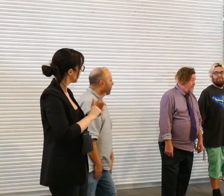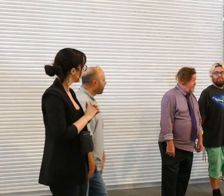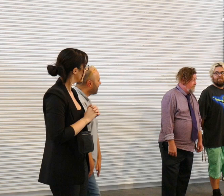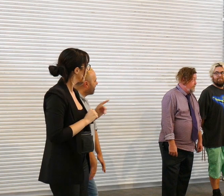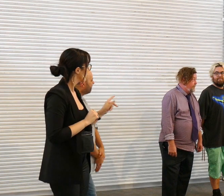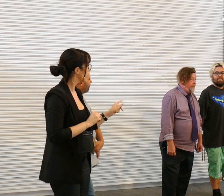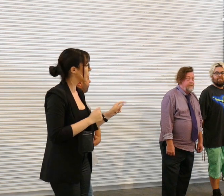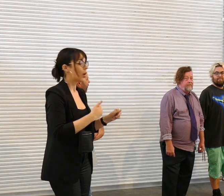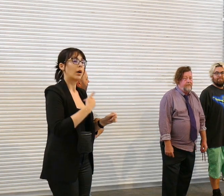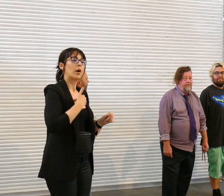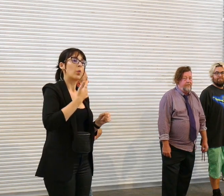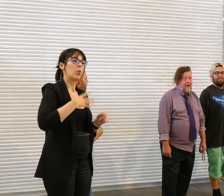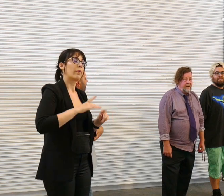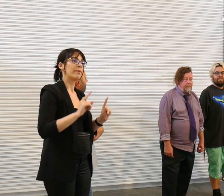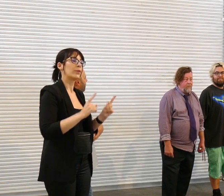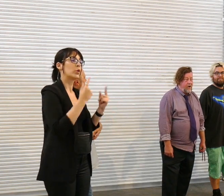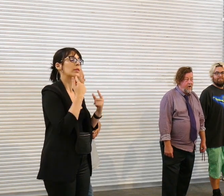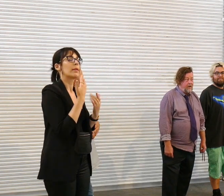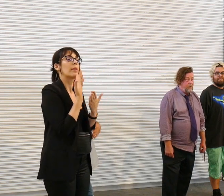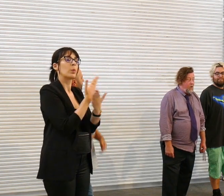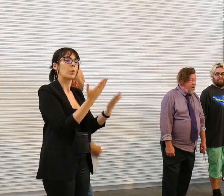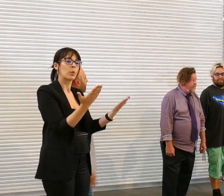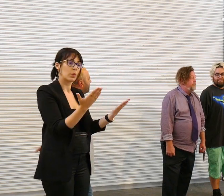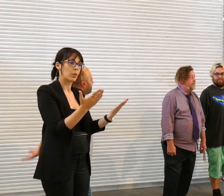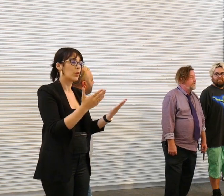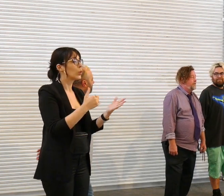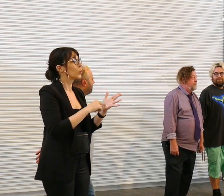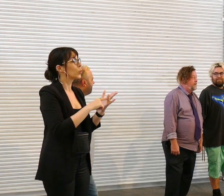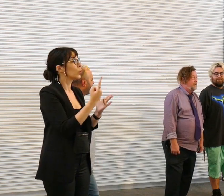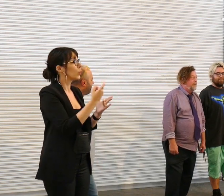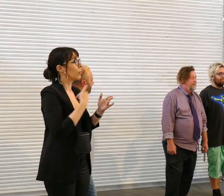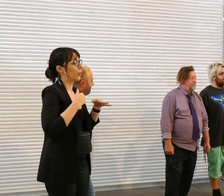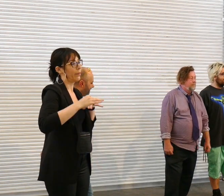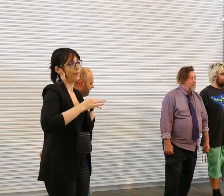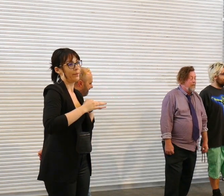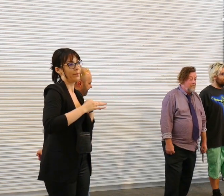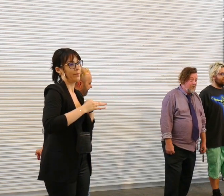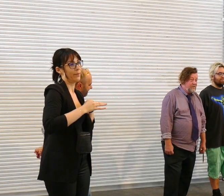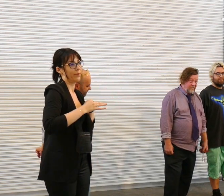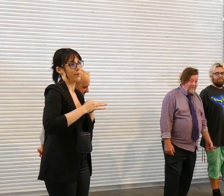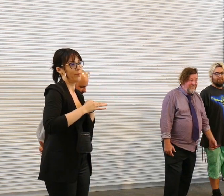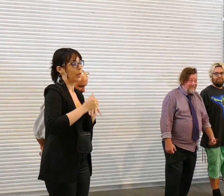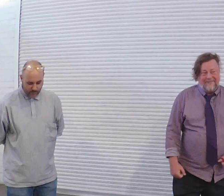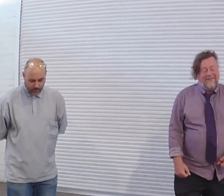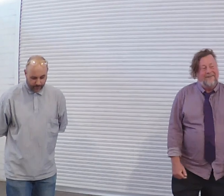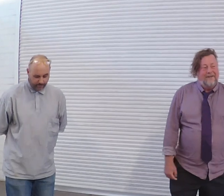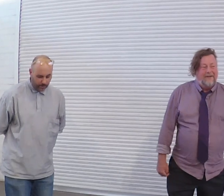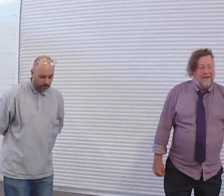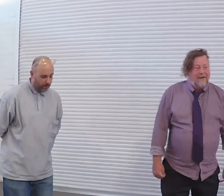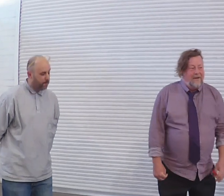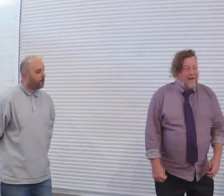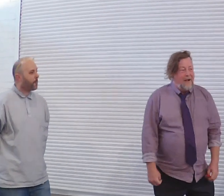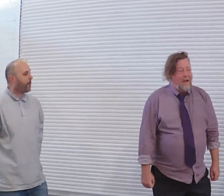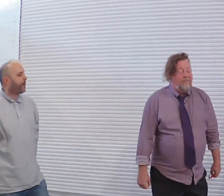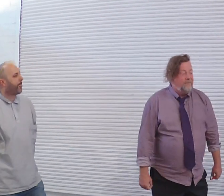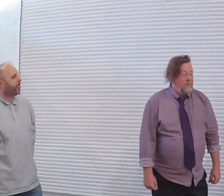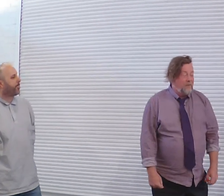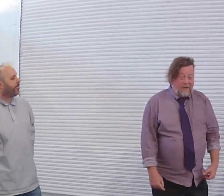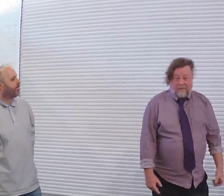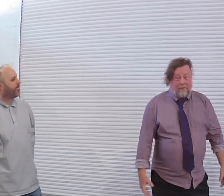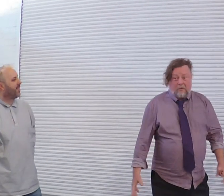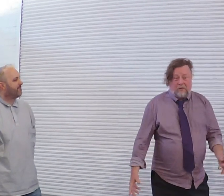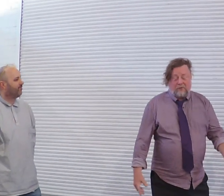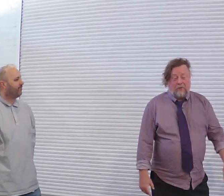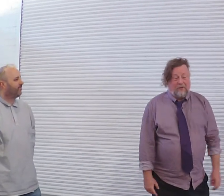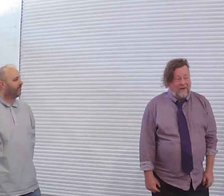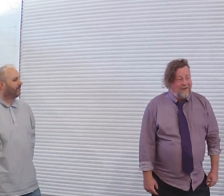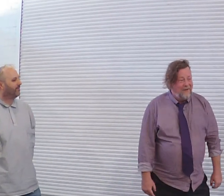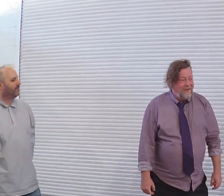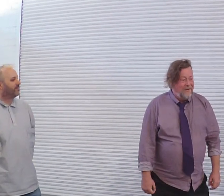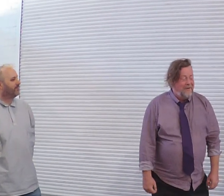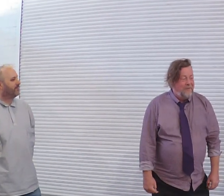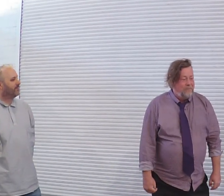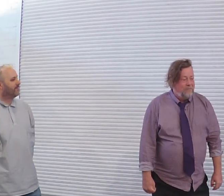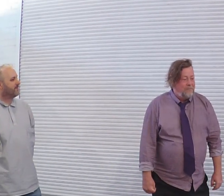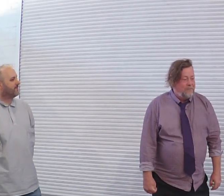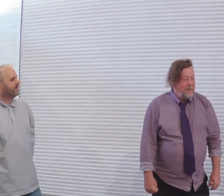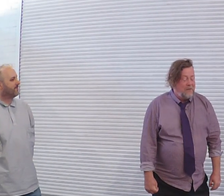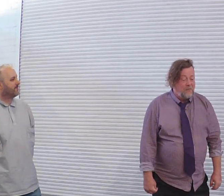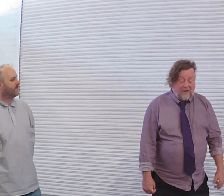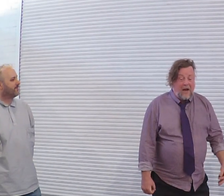I'd like to firstly thank my wife my children um without them I would have got here it's been